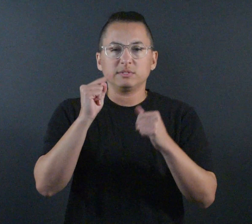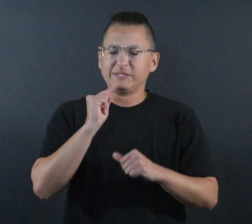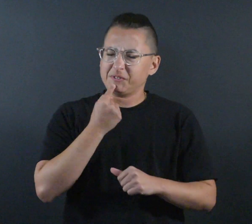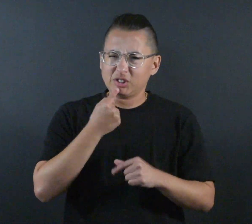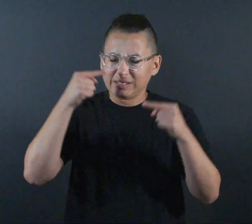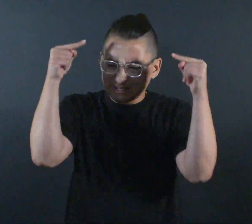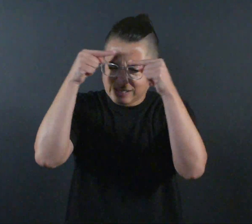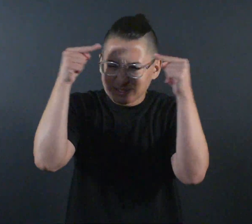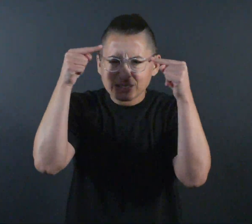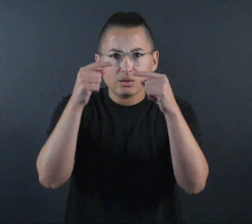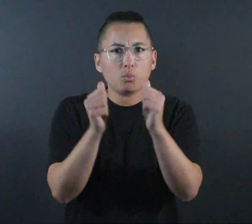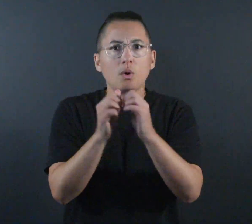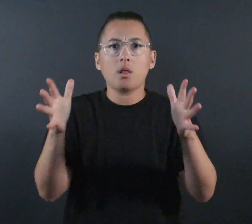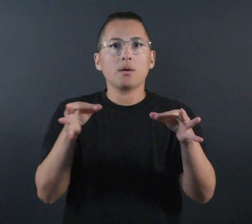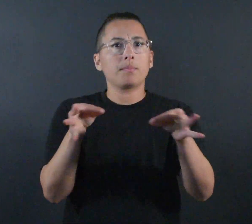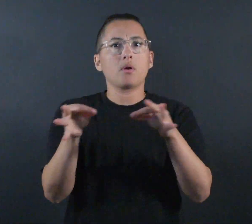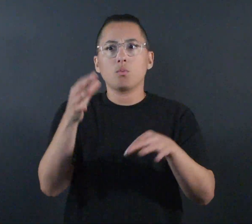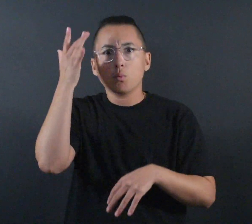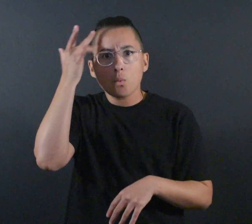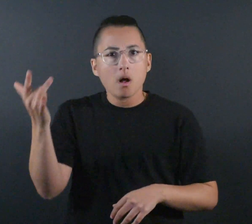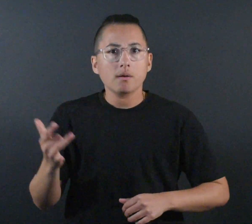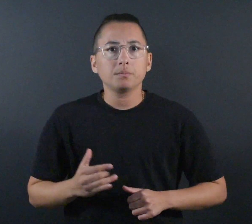• Sudden severe headache with no known cause.